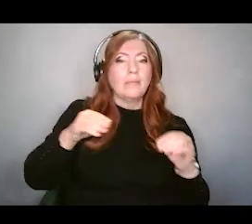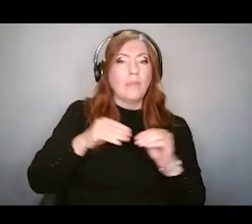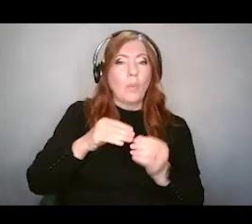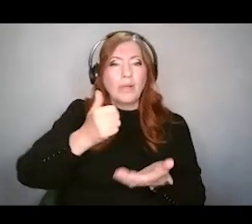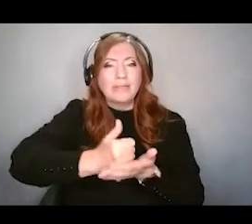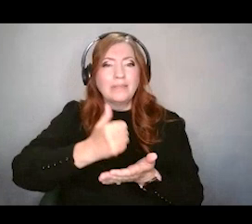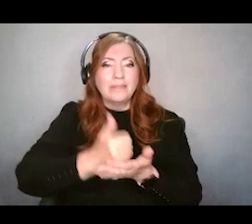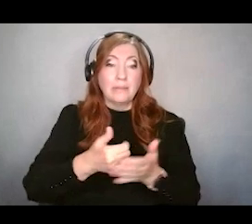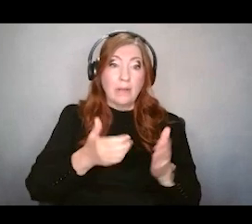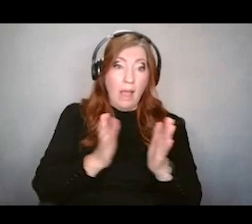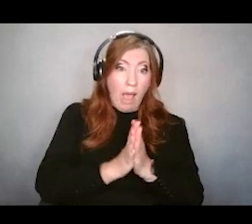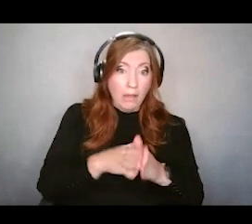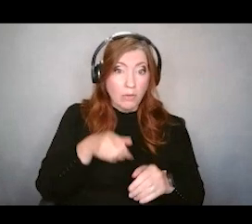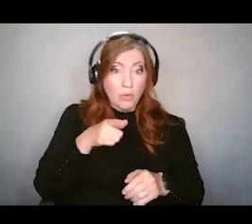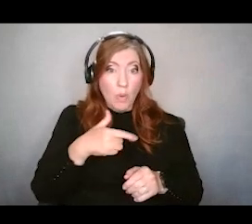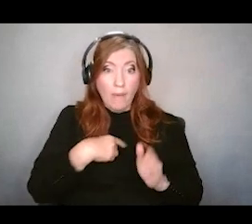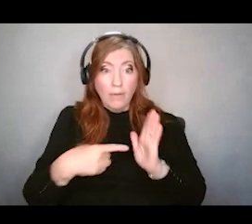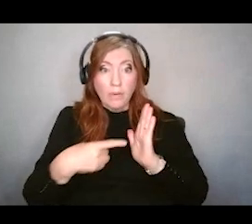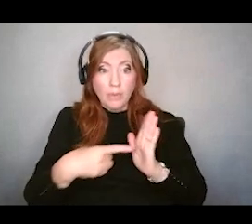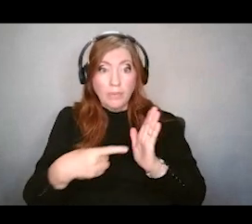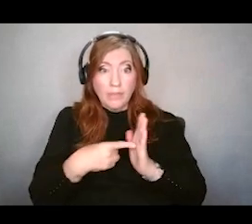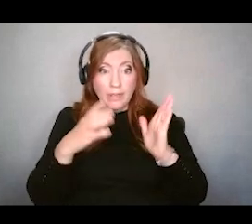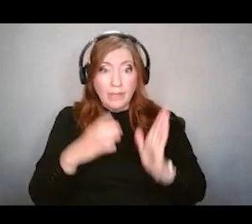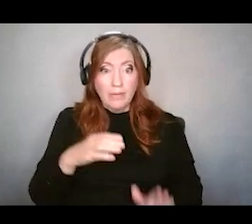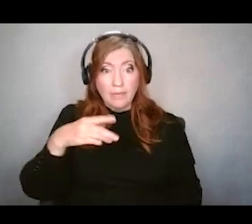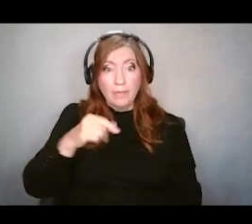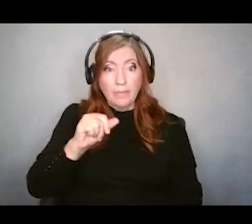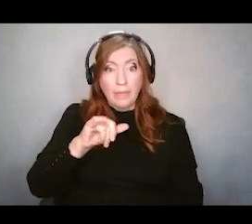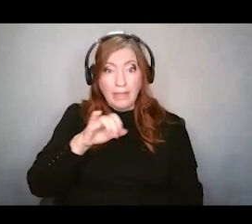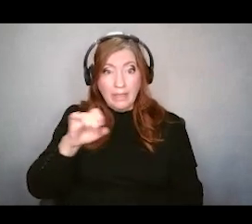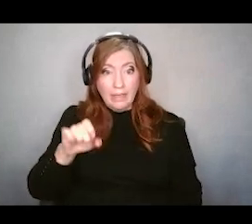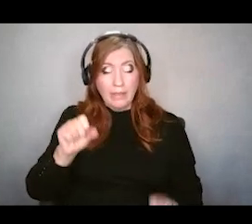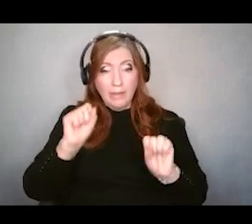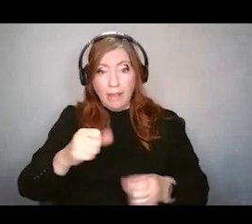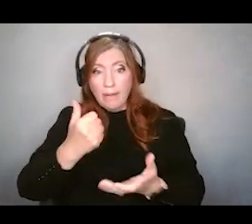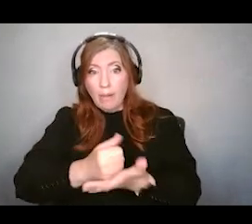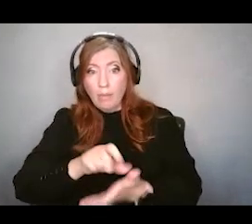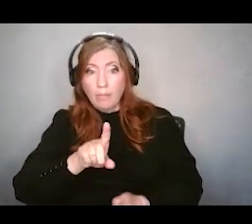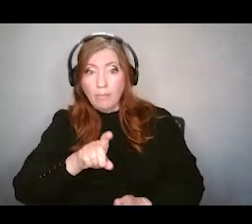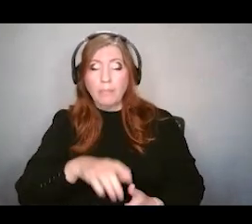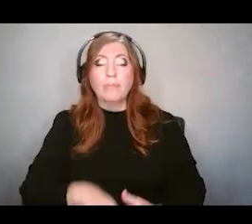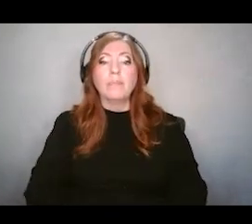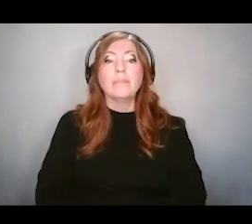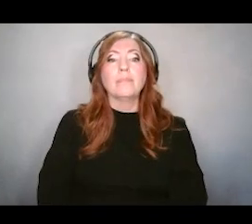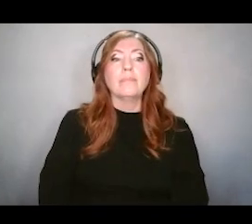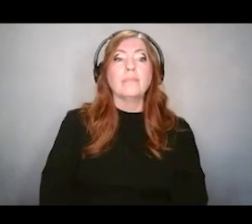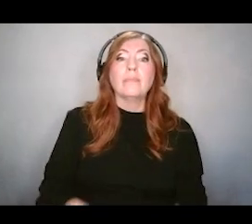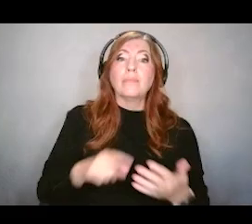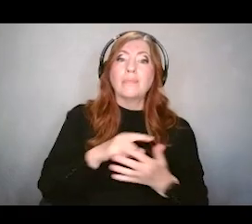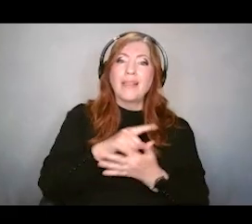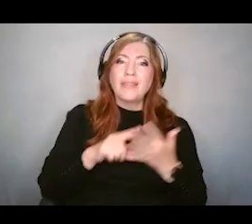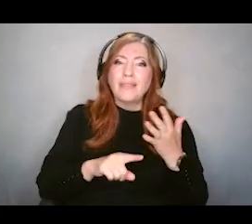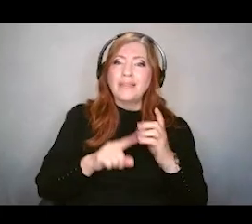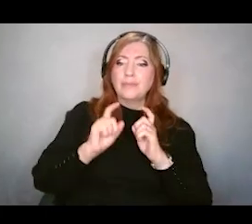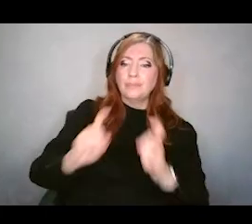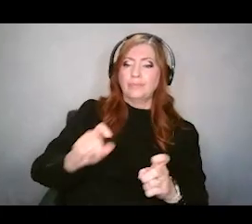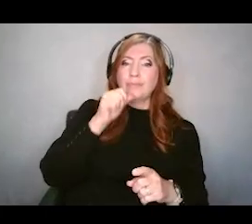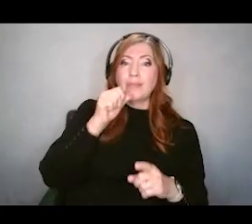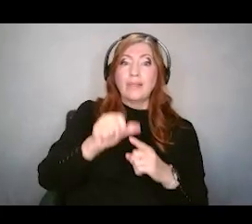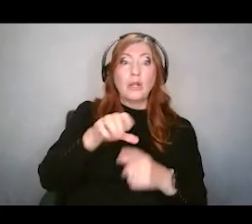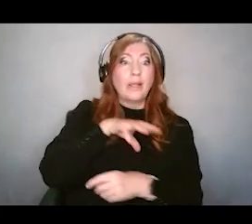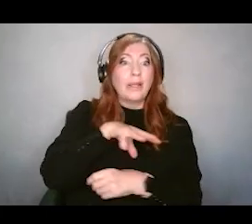representative payee who might be able to help. These letters usually include the type of benefit,